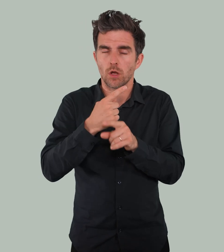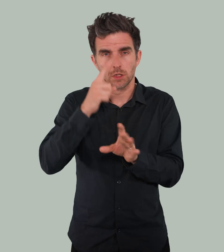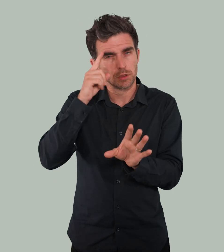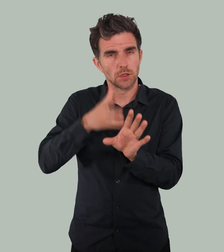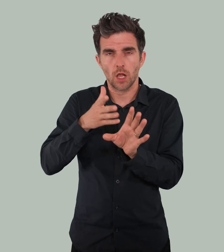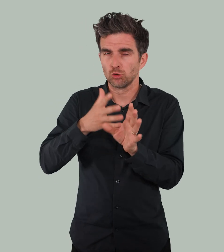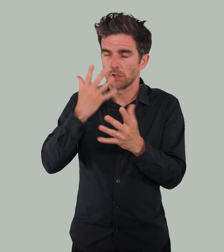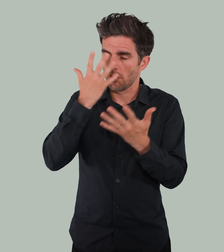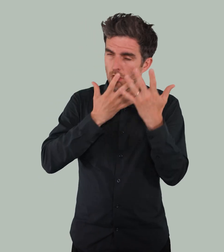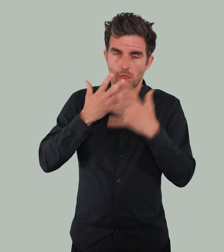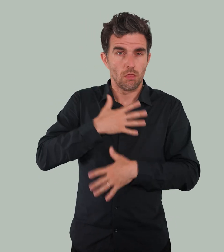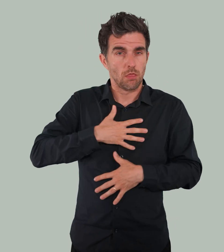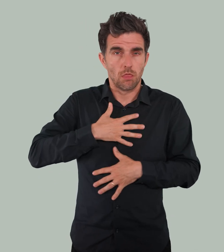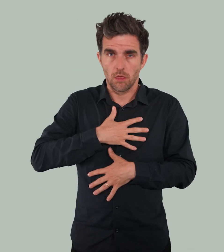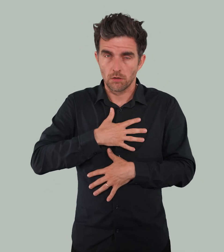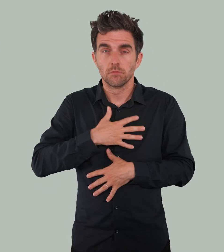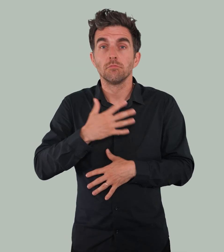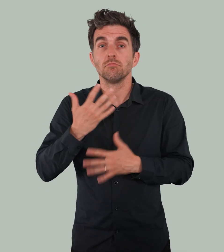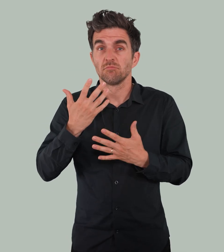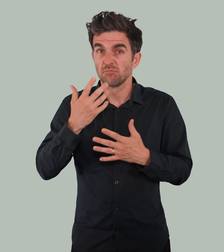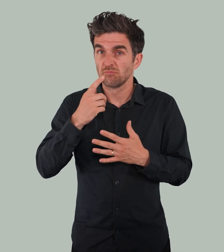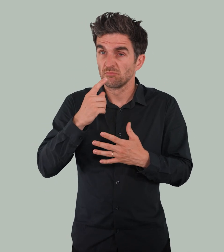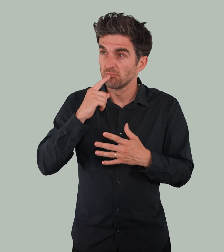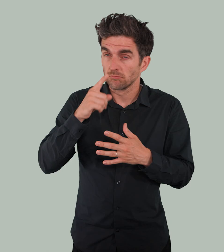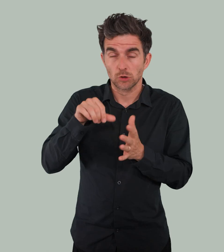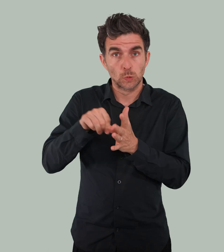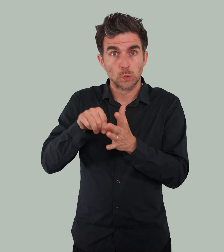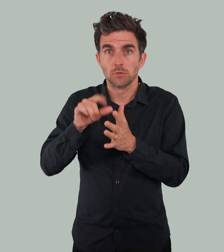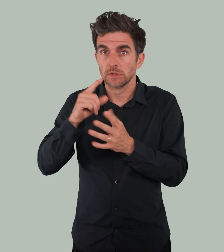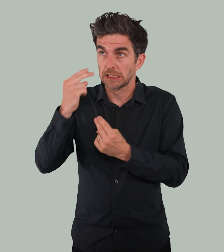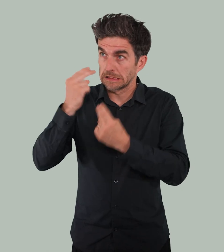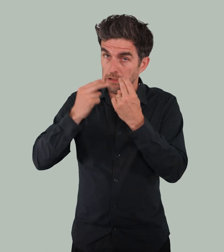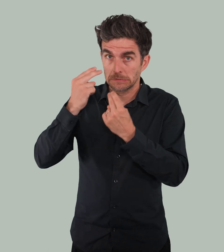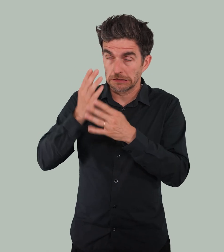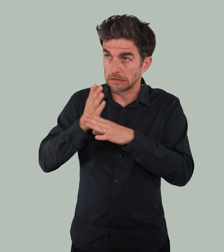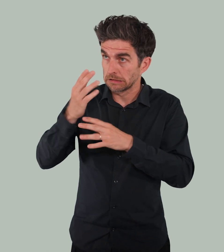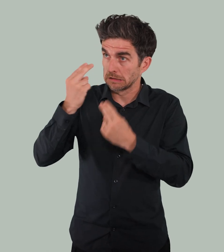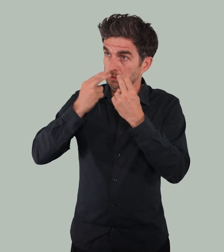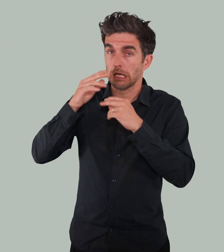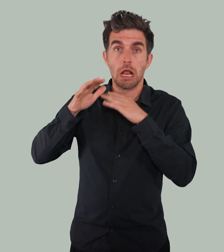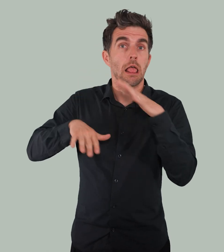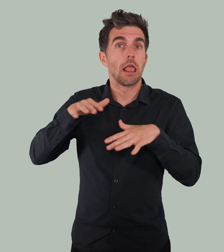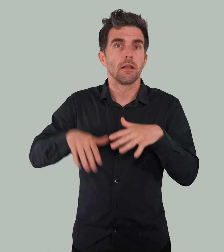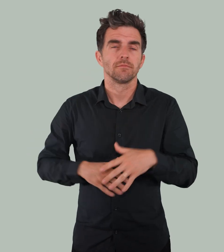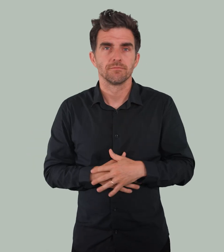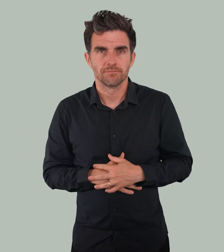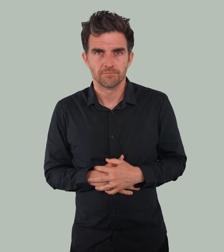psychological distress and challenging assessment experiences.